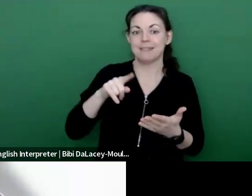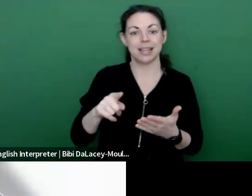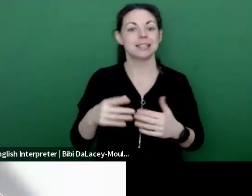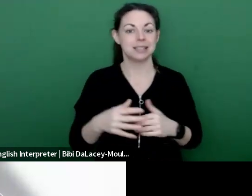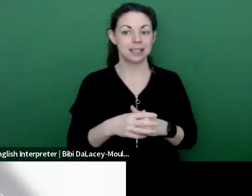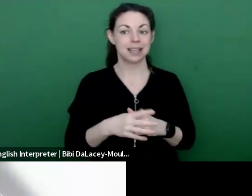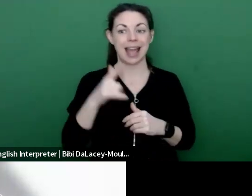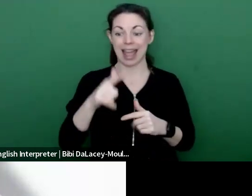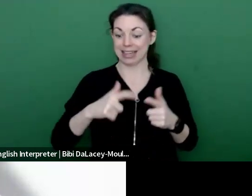as a network. So